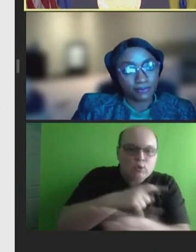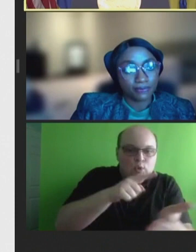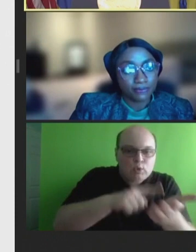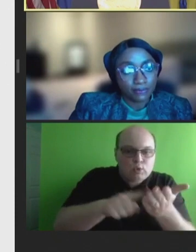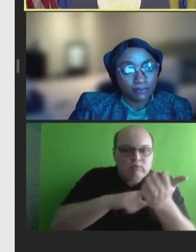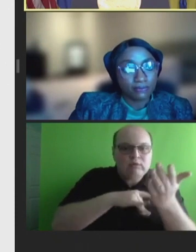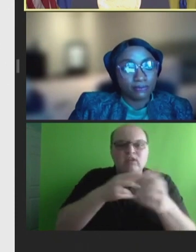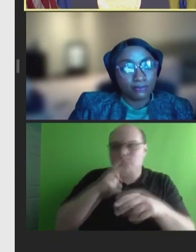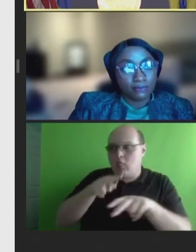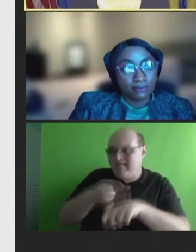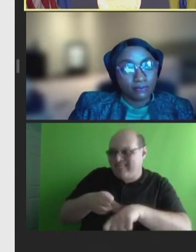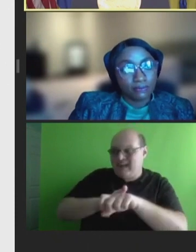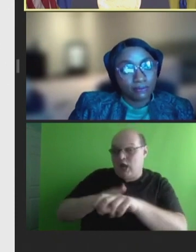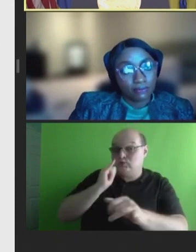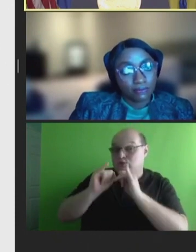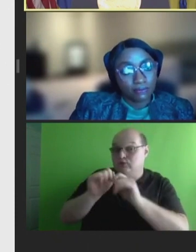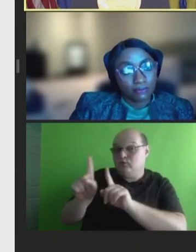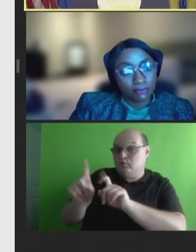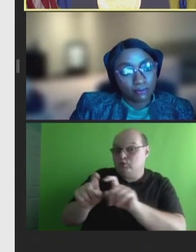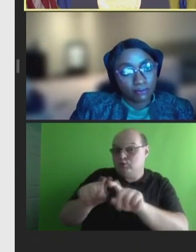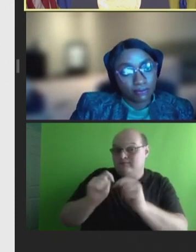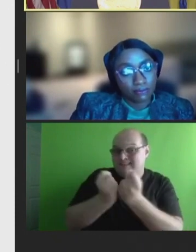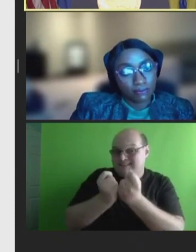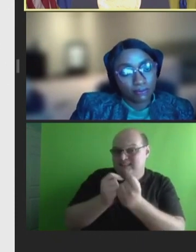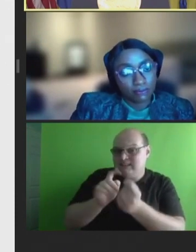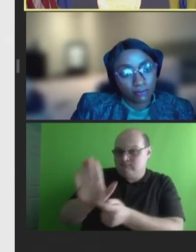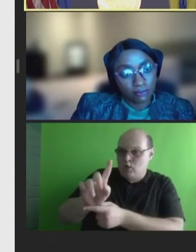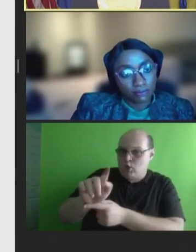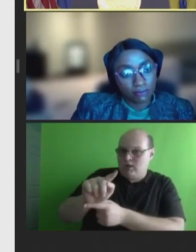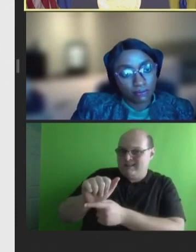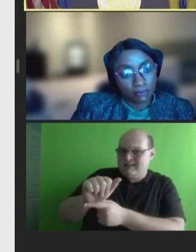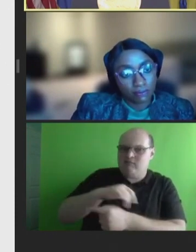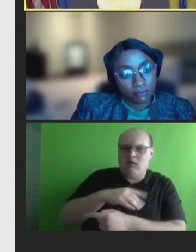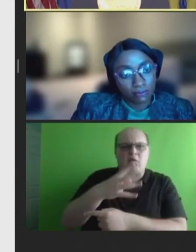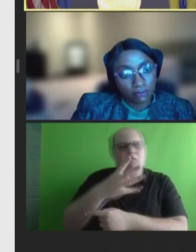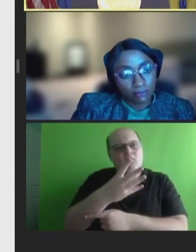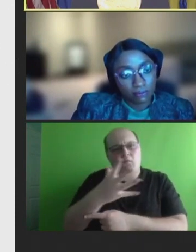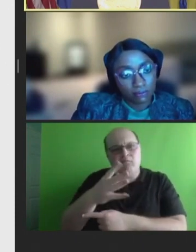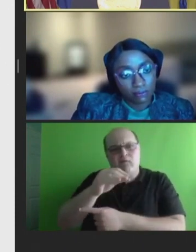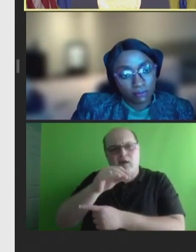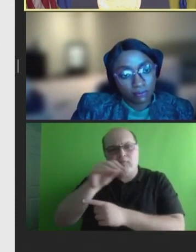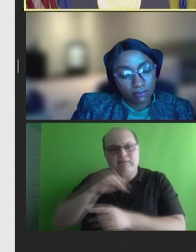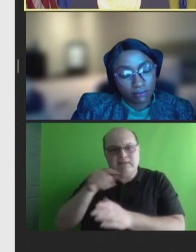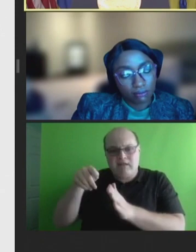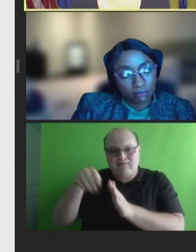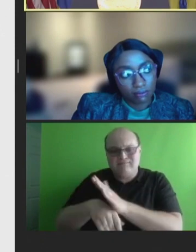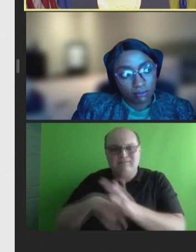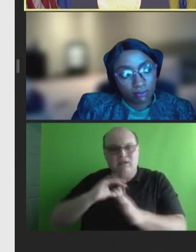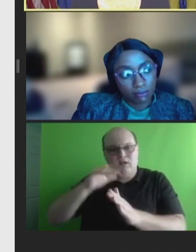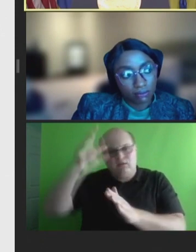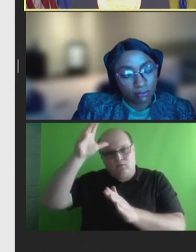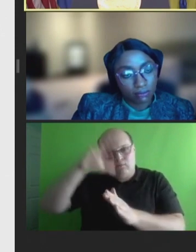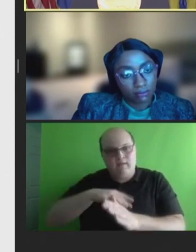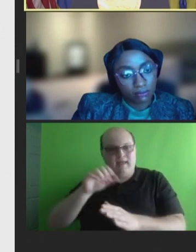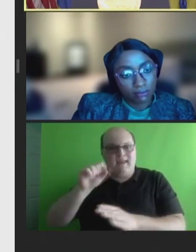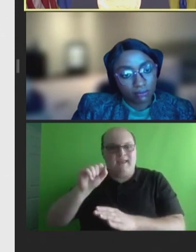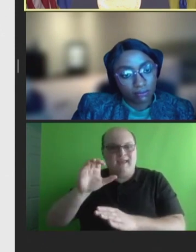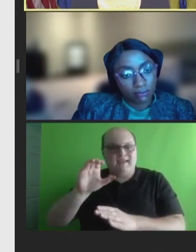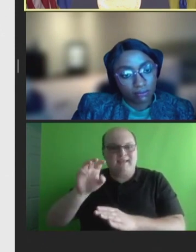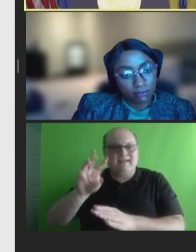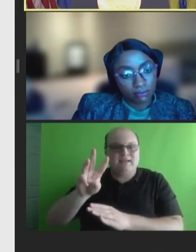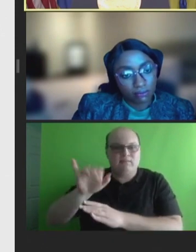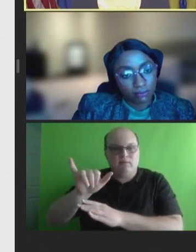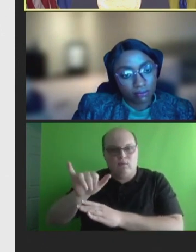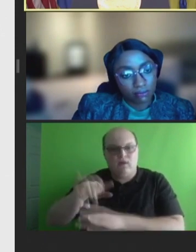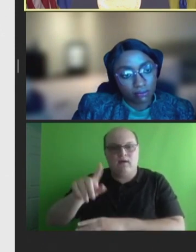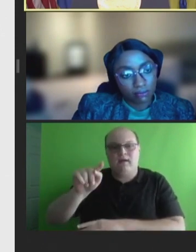Survey team data, so about a 4 to 5 percent drop in MenACWY and Tdap. Looking at another